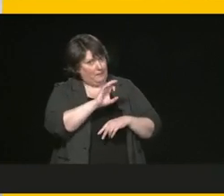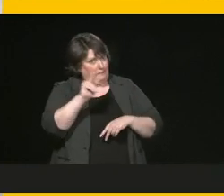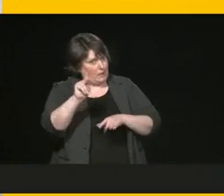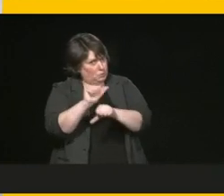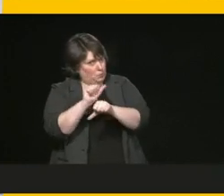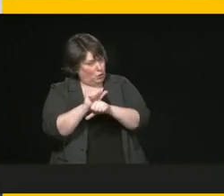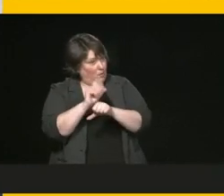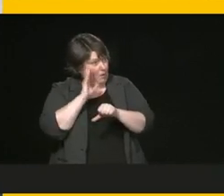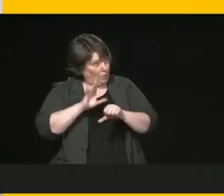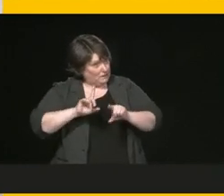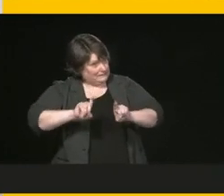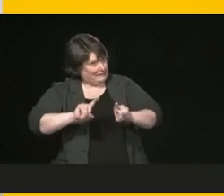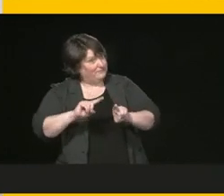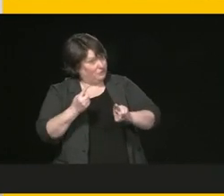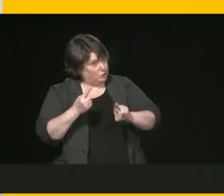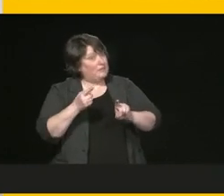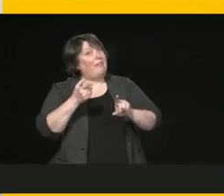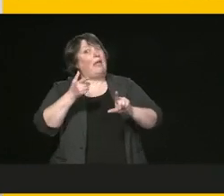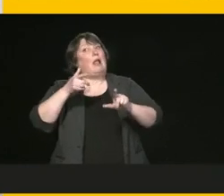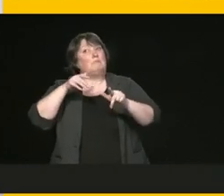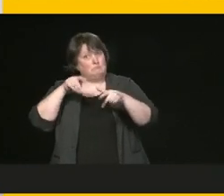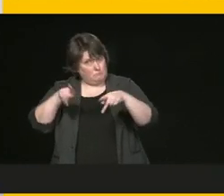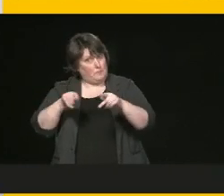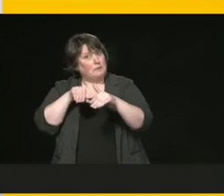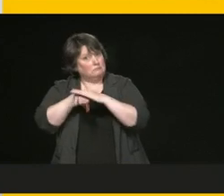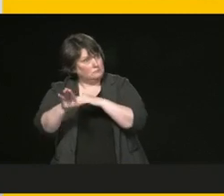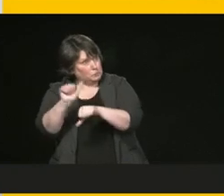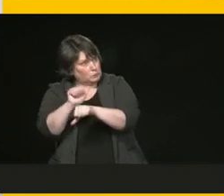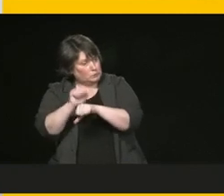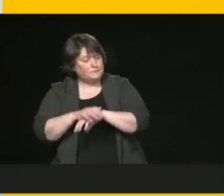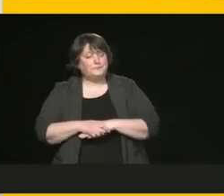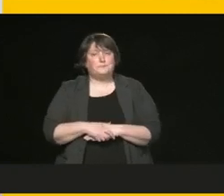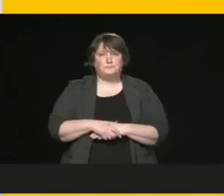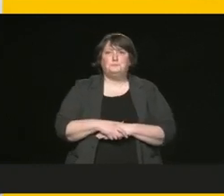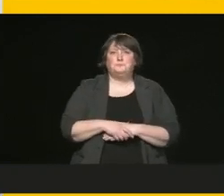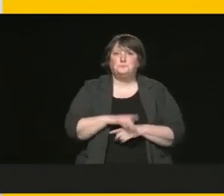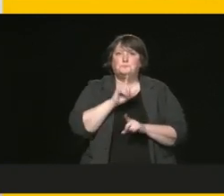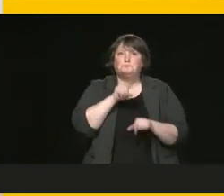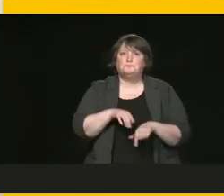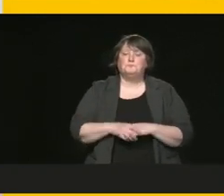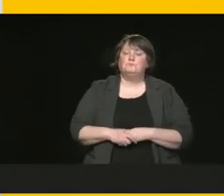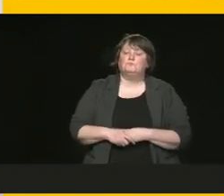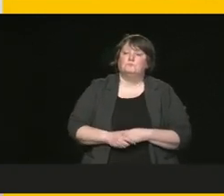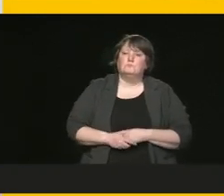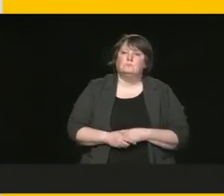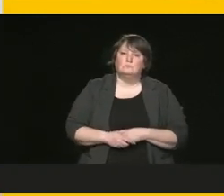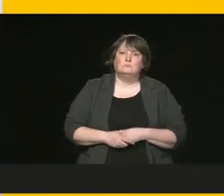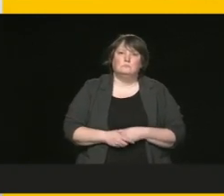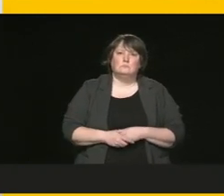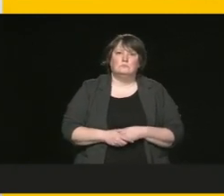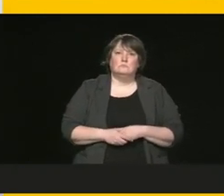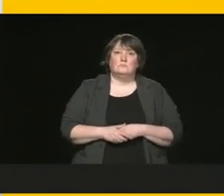ENVISION, WHEN THAT HAPPENS, THAT WORKERS WILL BE TESTED BEFORE THEY HAVE RETURNED TO WORK.